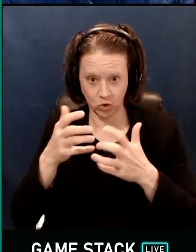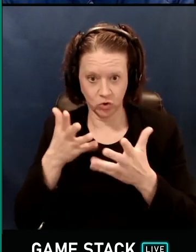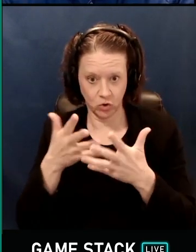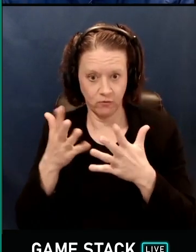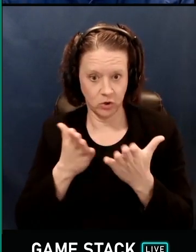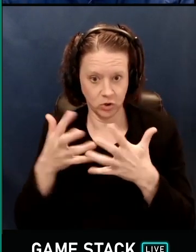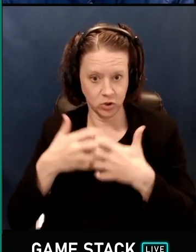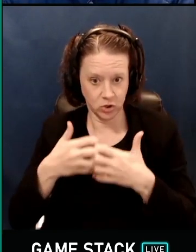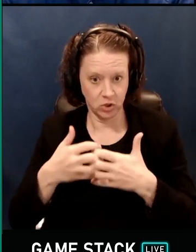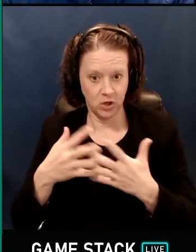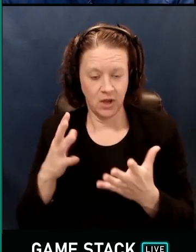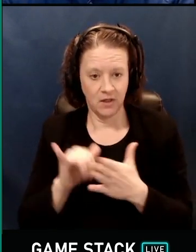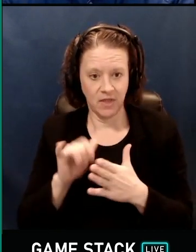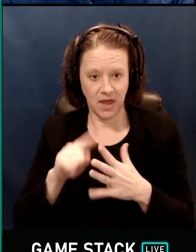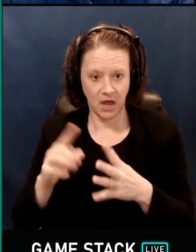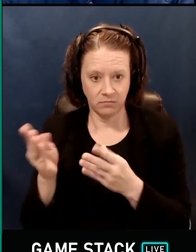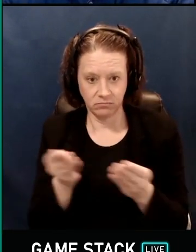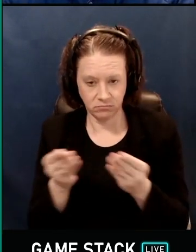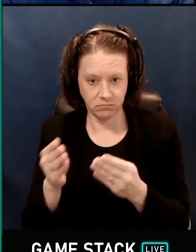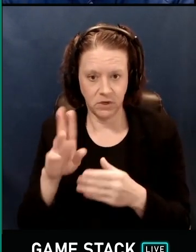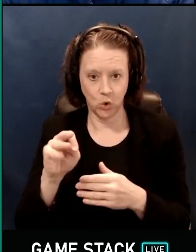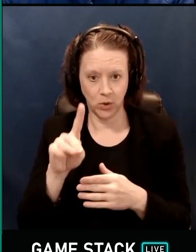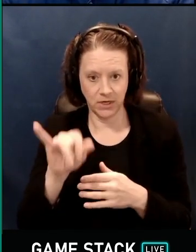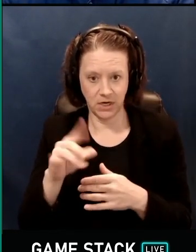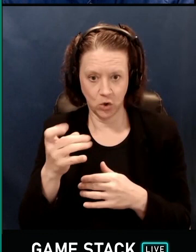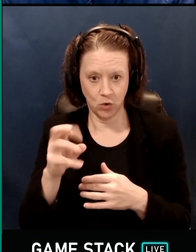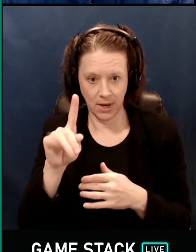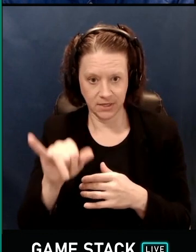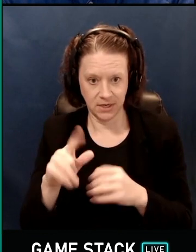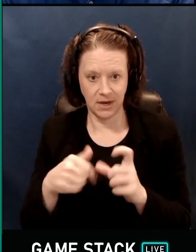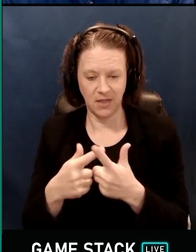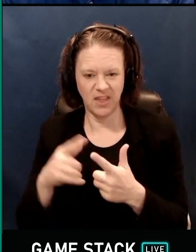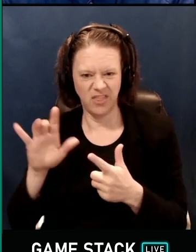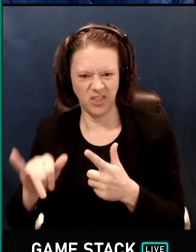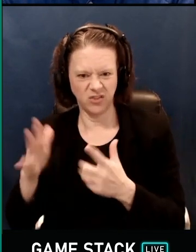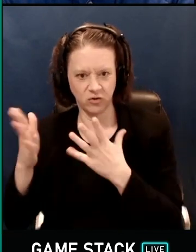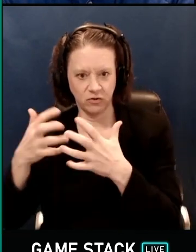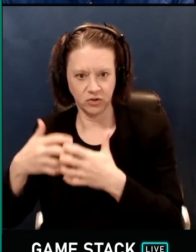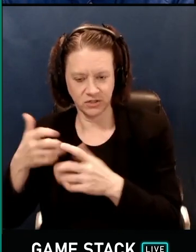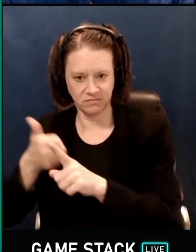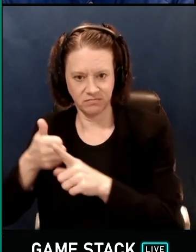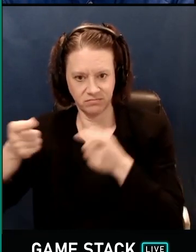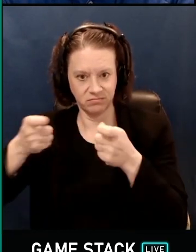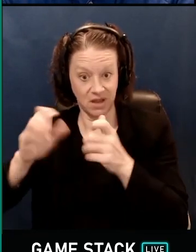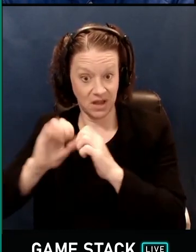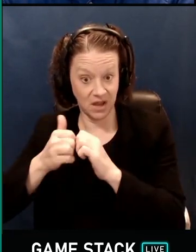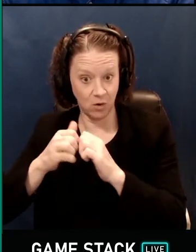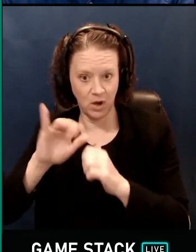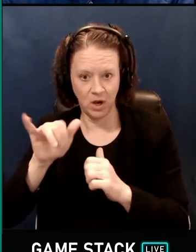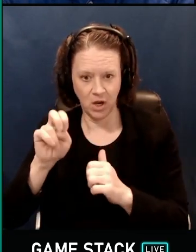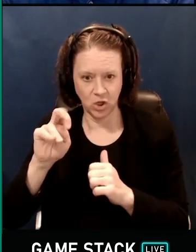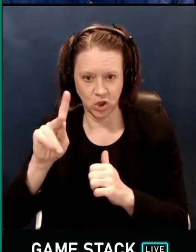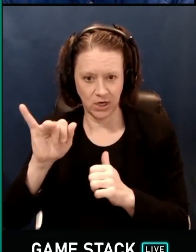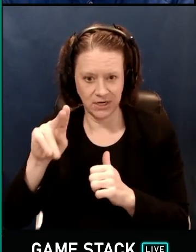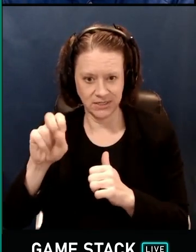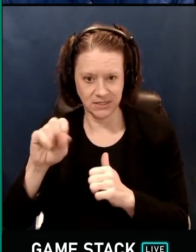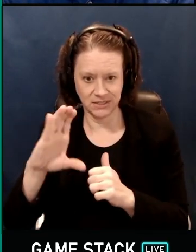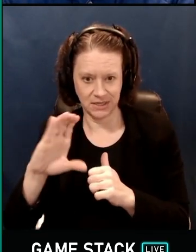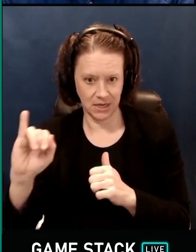The servers are governed by Jenkins CI. The apps are built and uploaded to the cloud, and